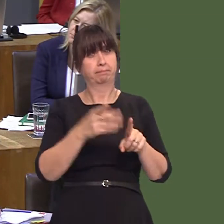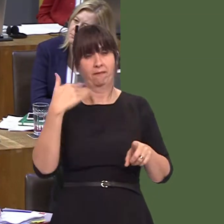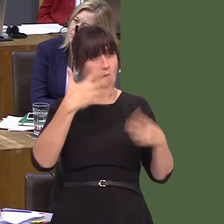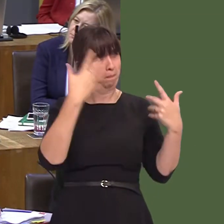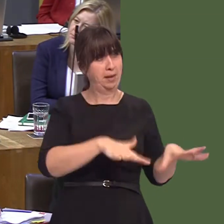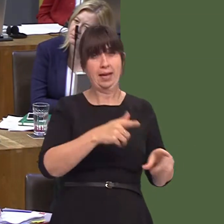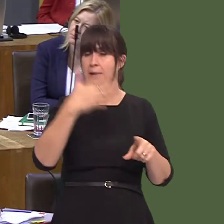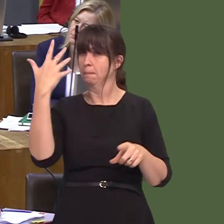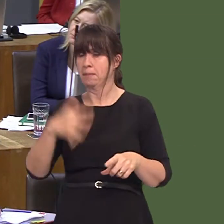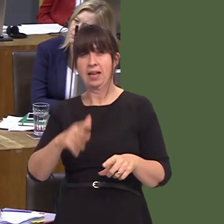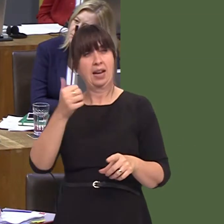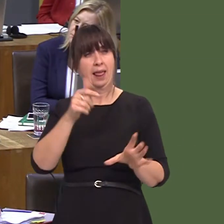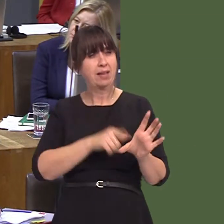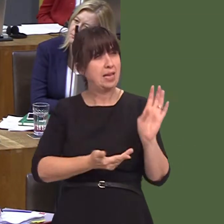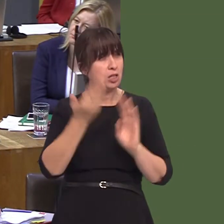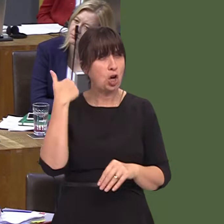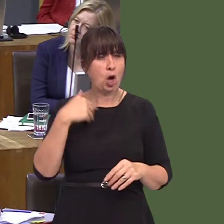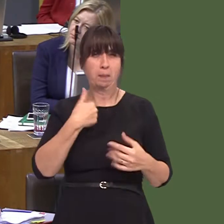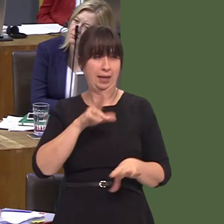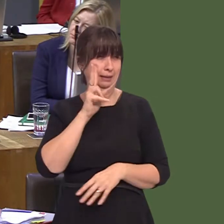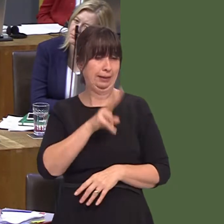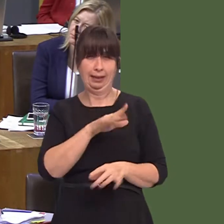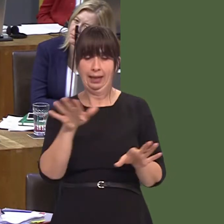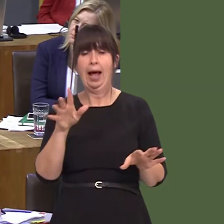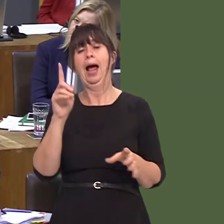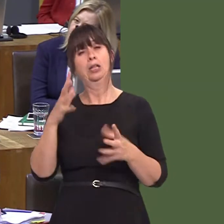That was something we looked at 10 or 11 years ago. Carwyn Jones: What can we do in the meantime to help them?